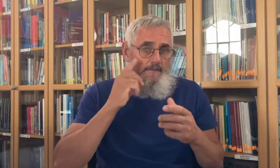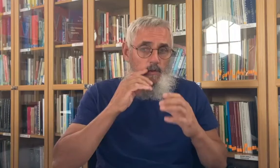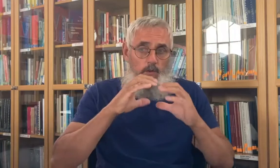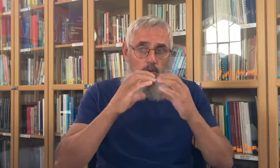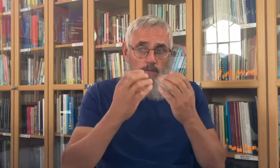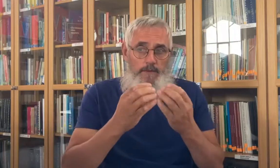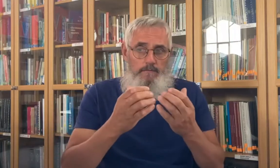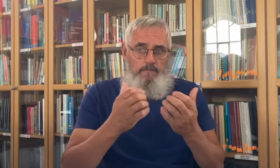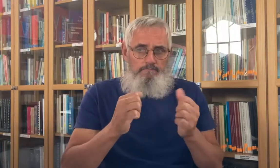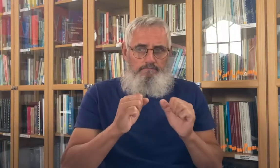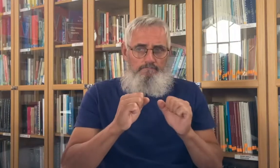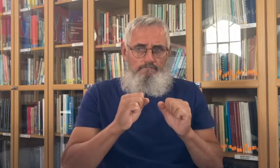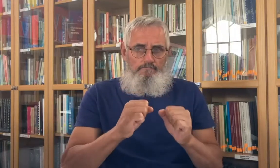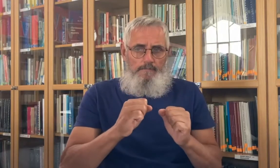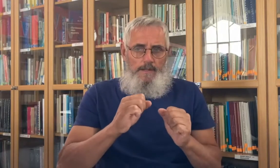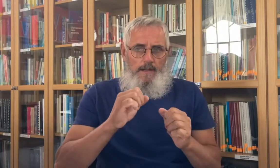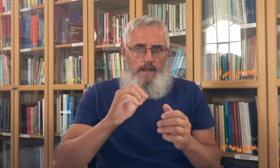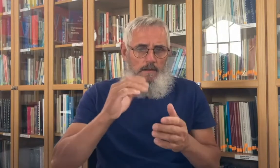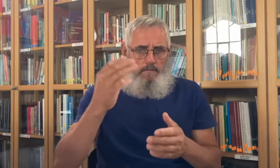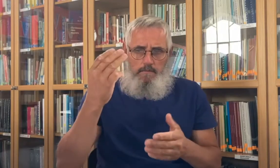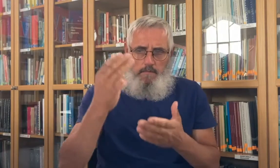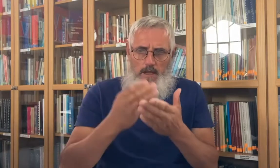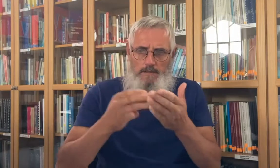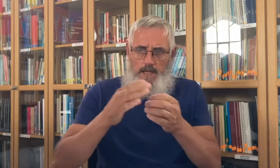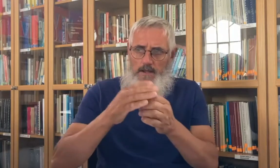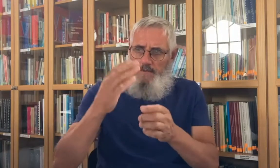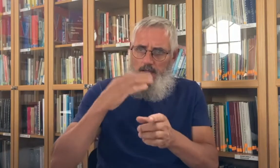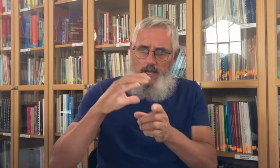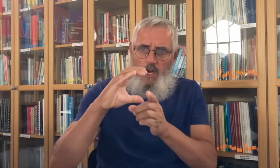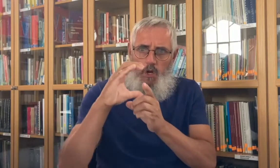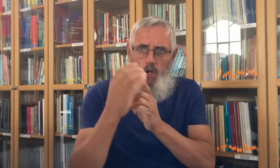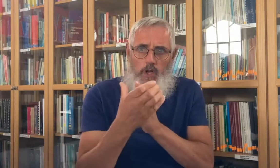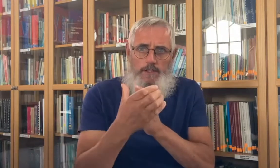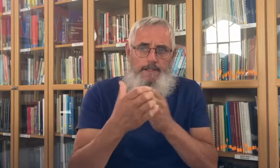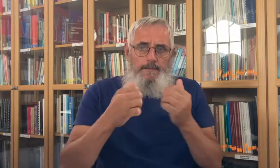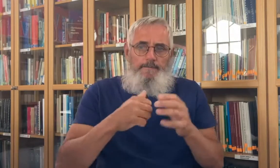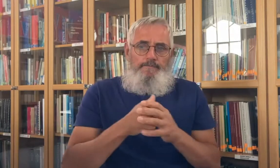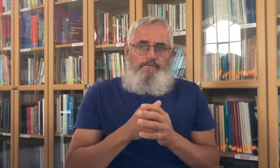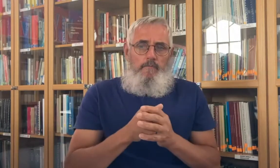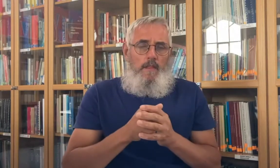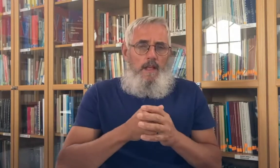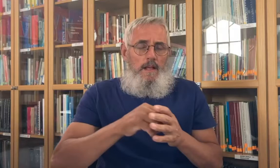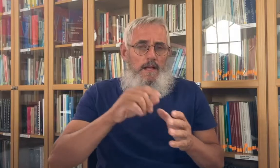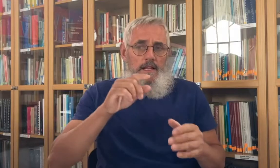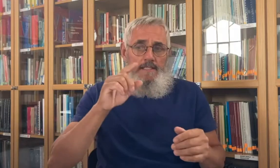and it's also part of Irish culture.